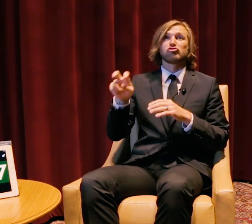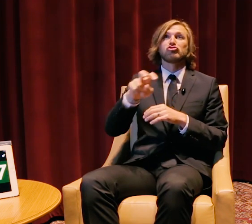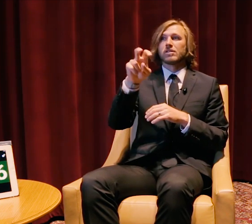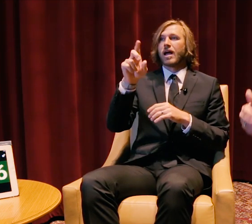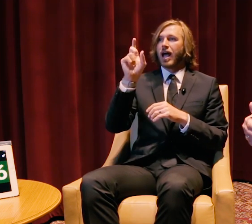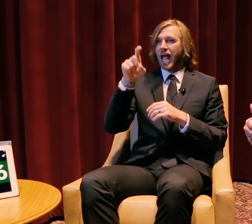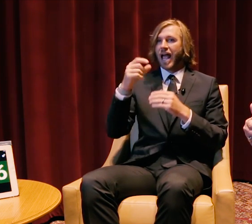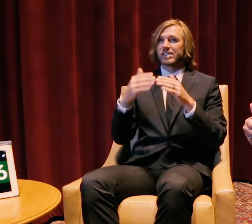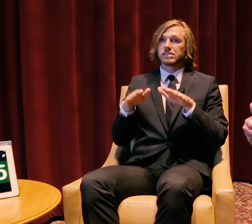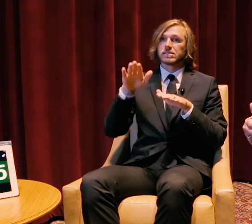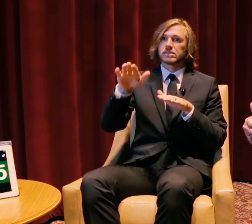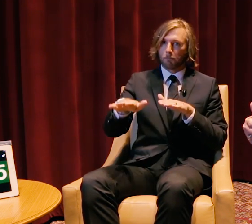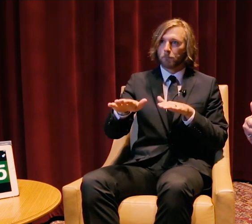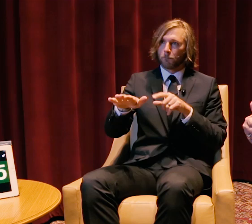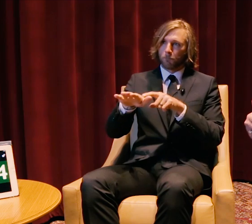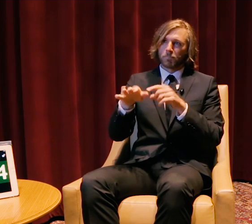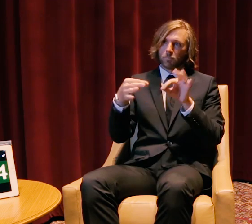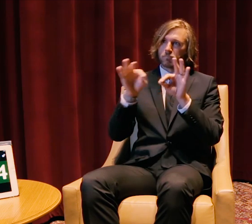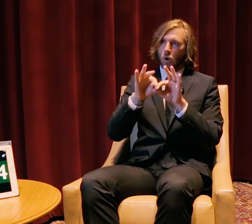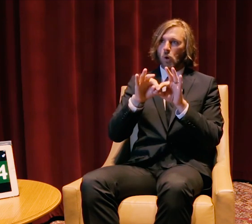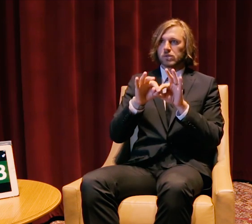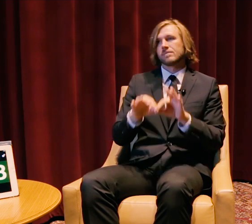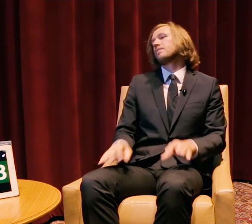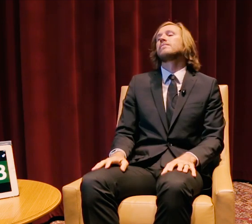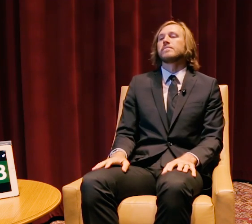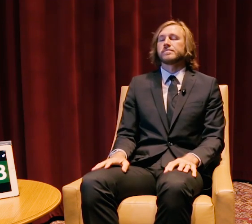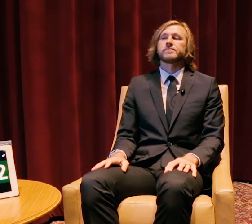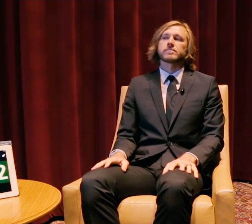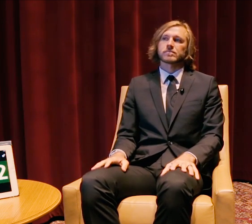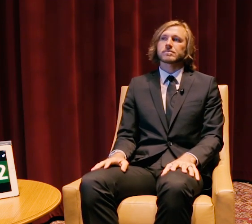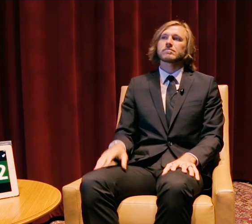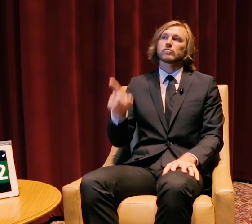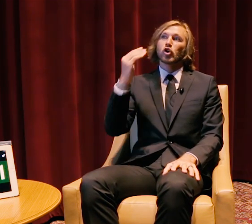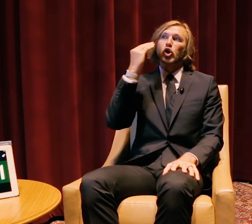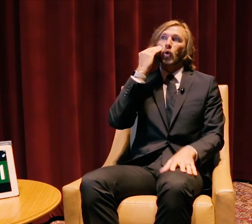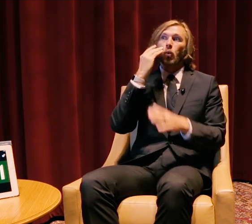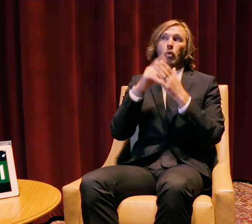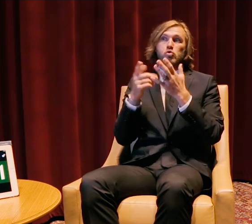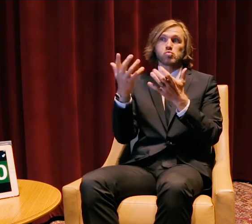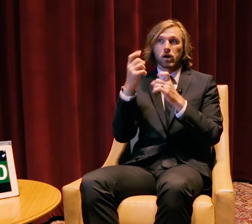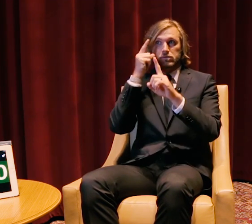you know, you've gotta take a step. You've got to know what you want,